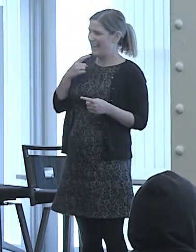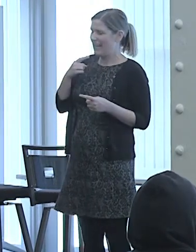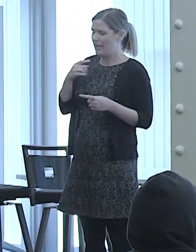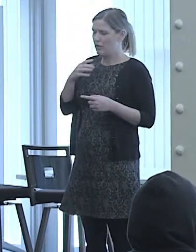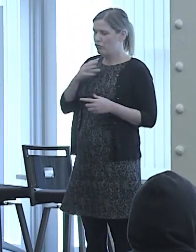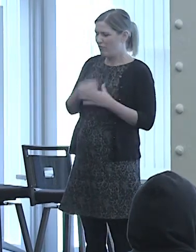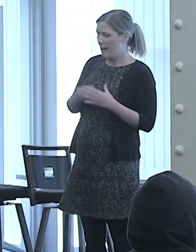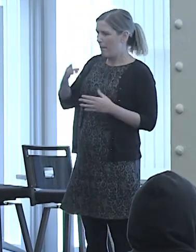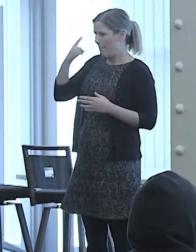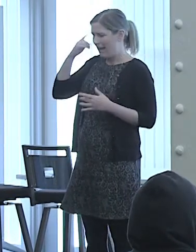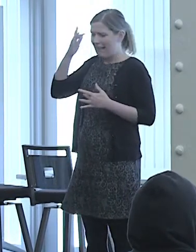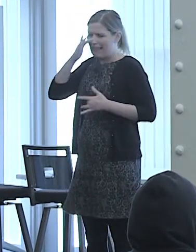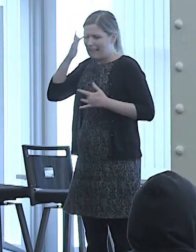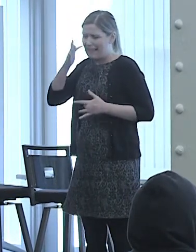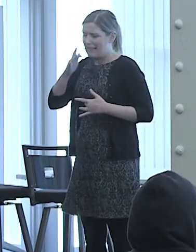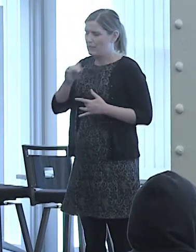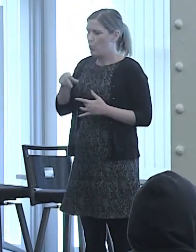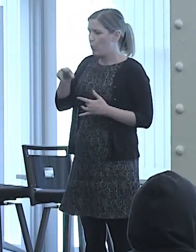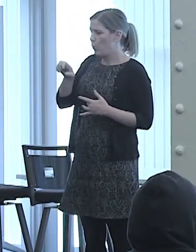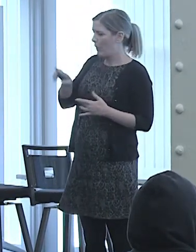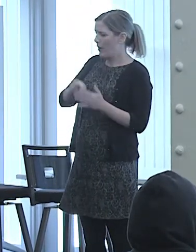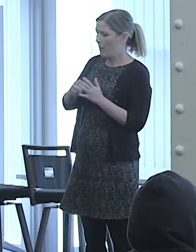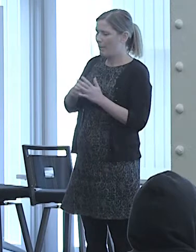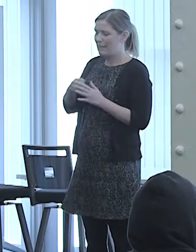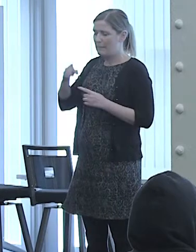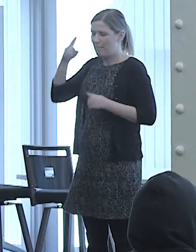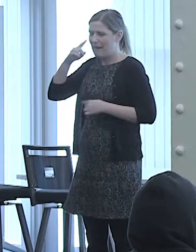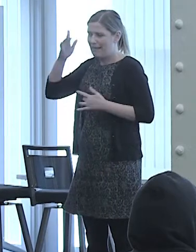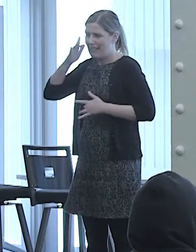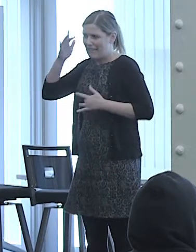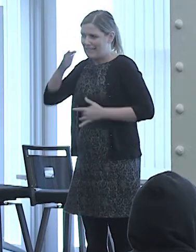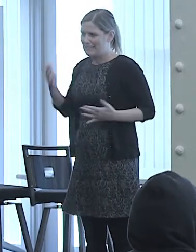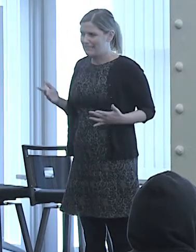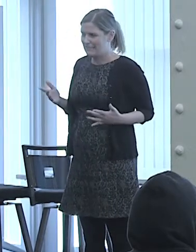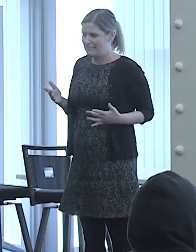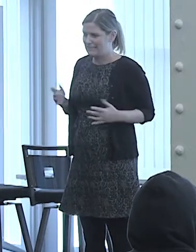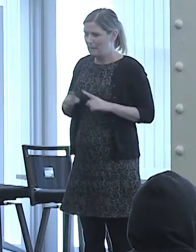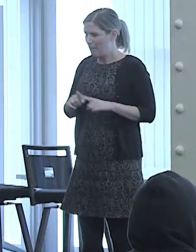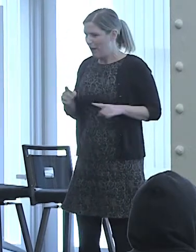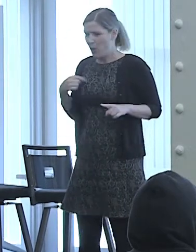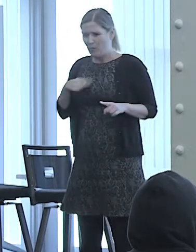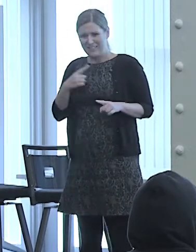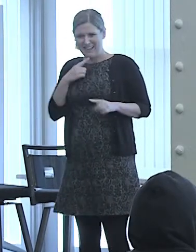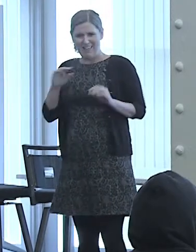or being queer is a mental illness, by saying, well being queer or trans is not a mental illness. There's nothing wrong with us.